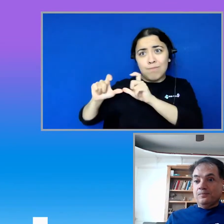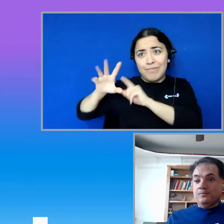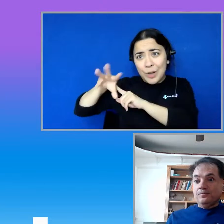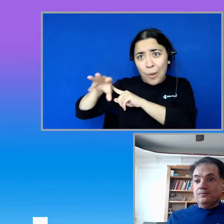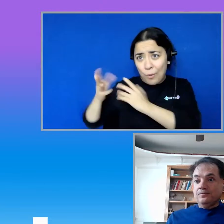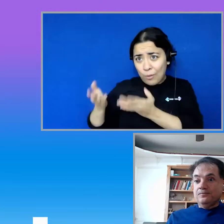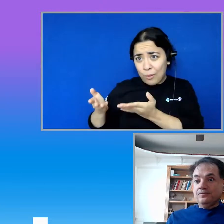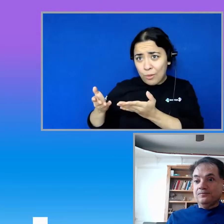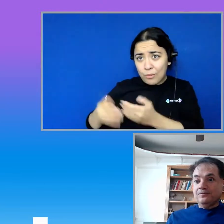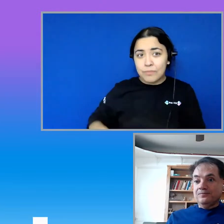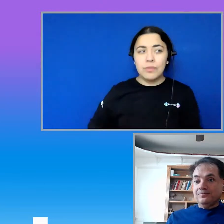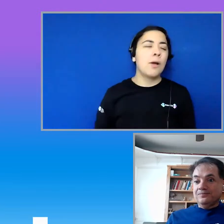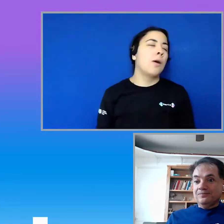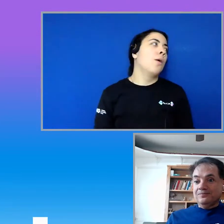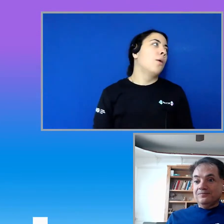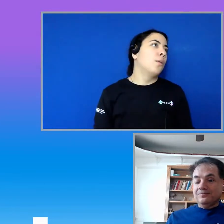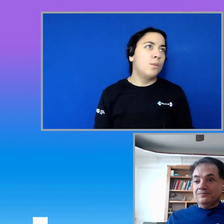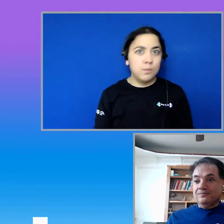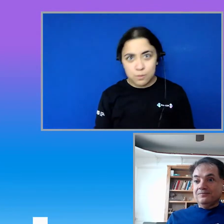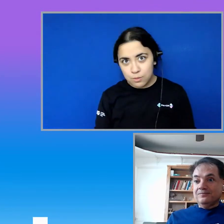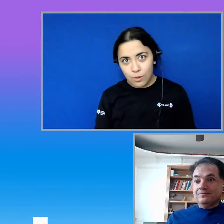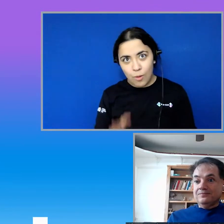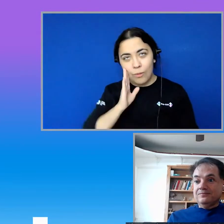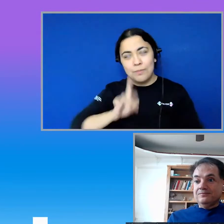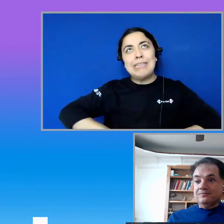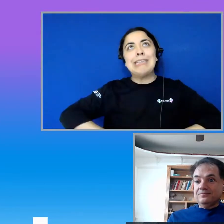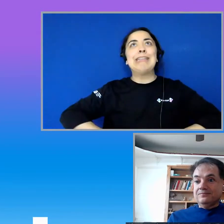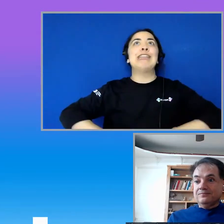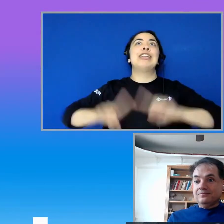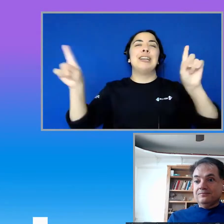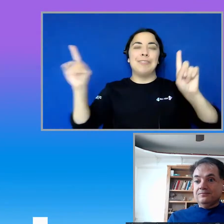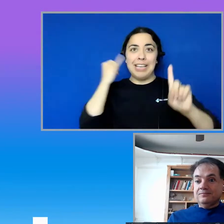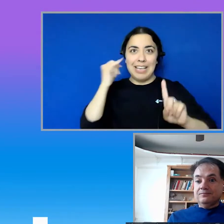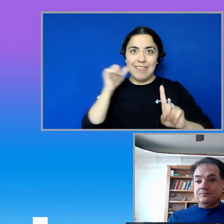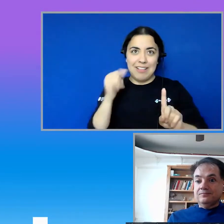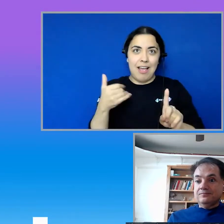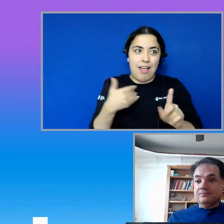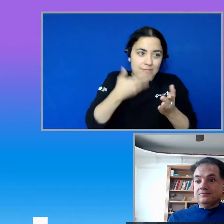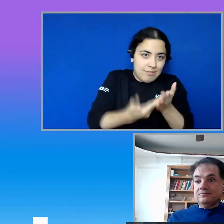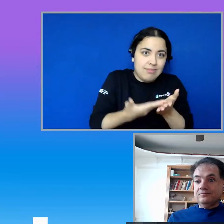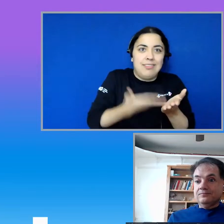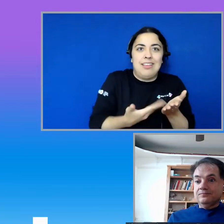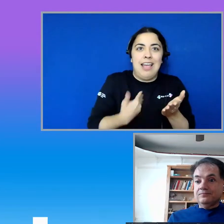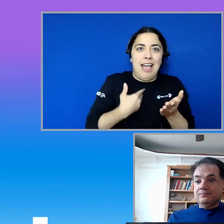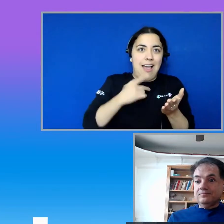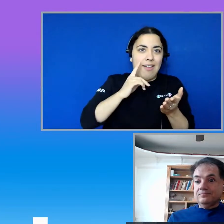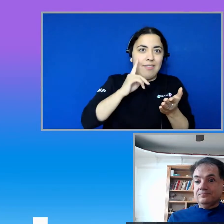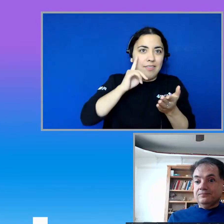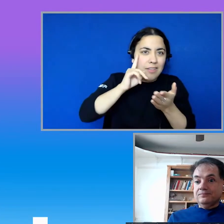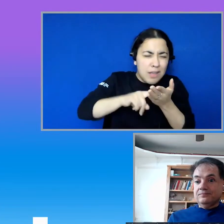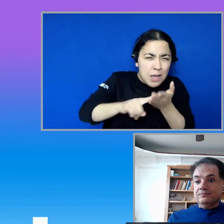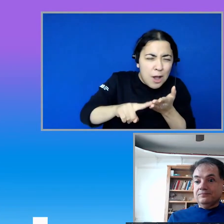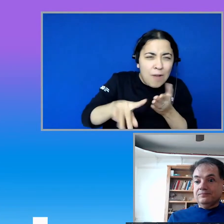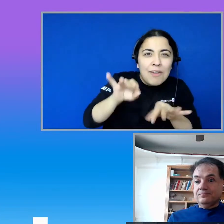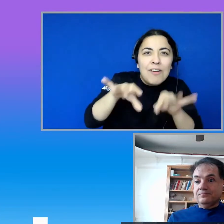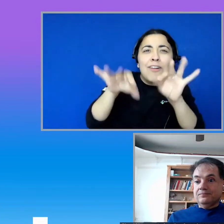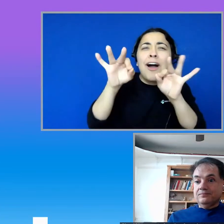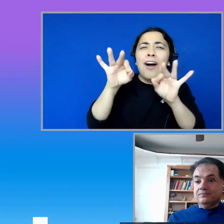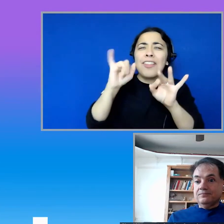would have been a very, very different film if it wasn't for the fact that we were able to